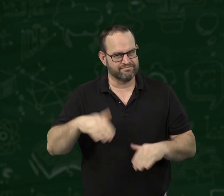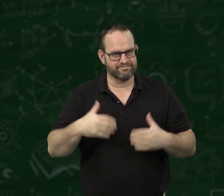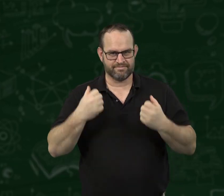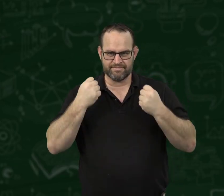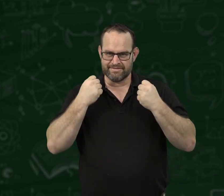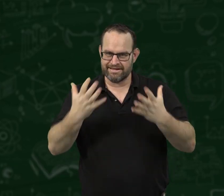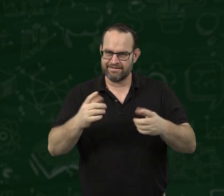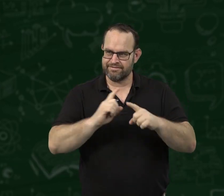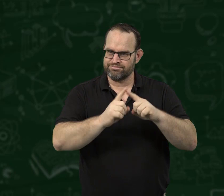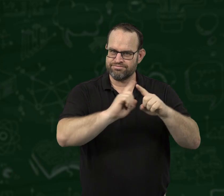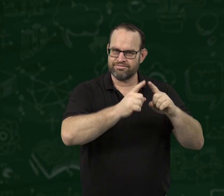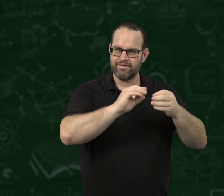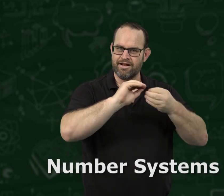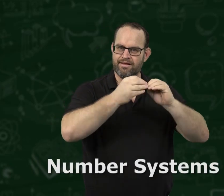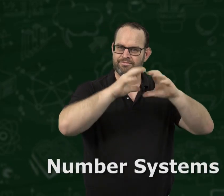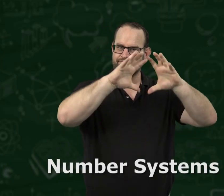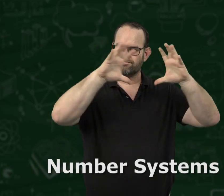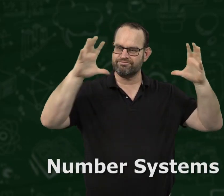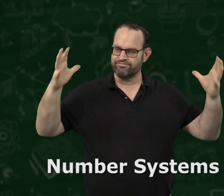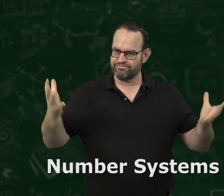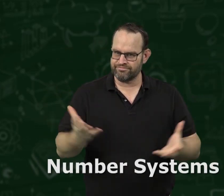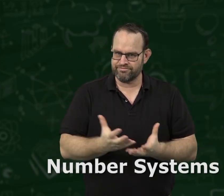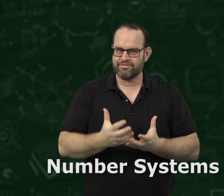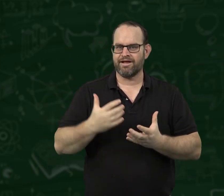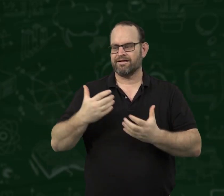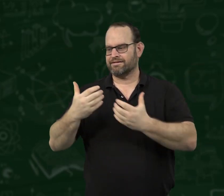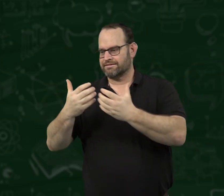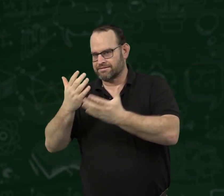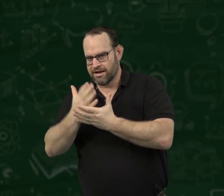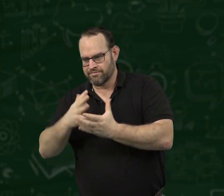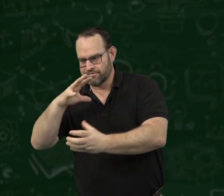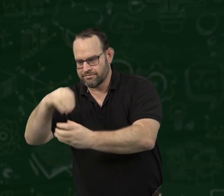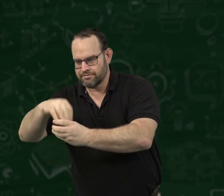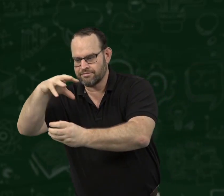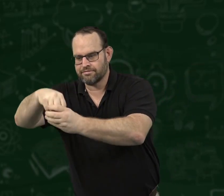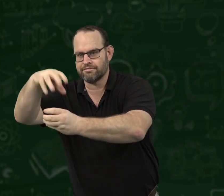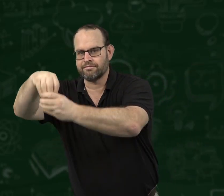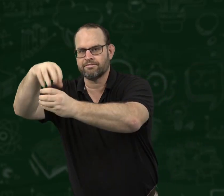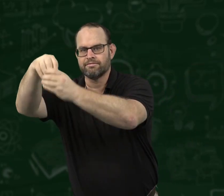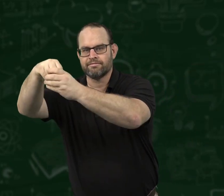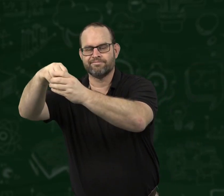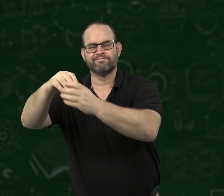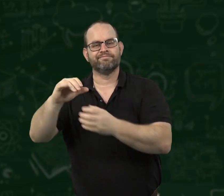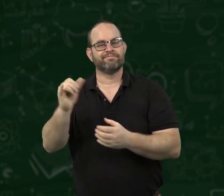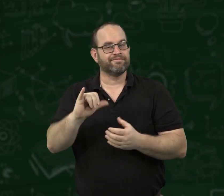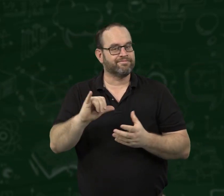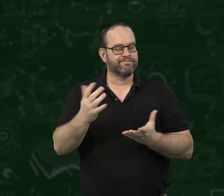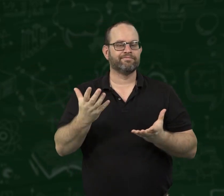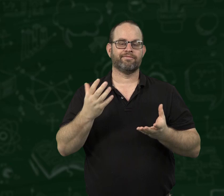There are so many different number systems. Some are within other number systems.